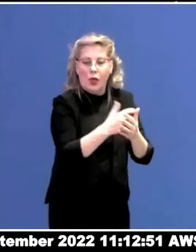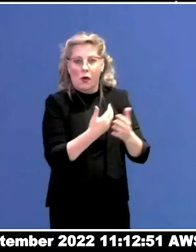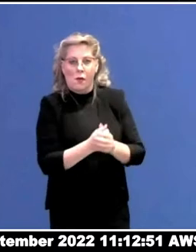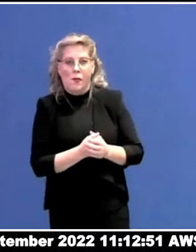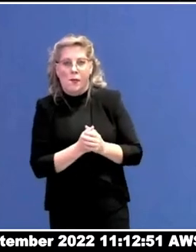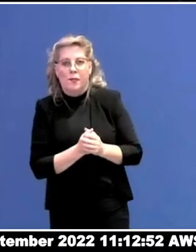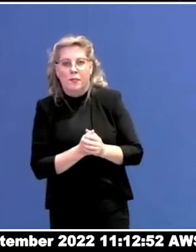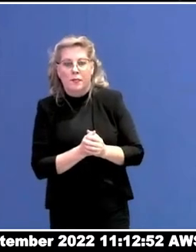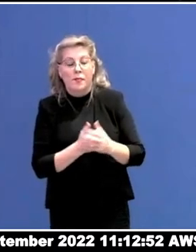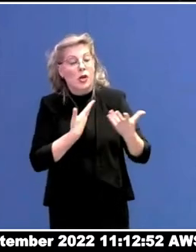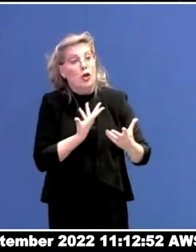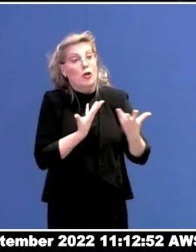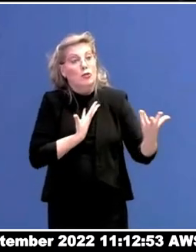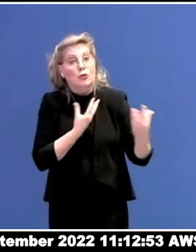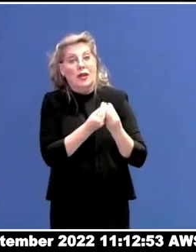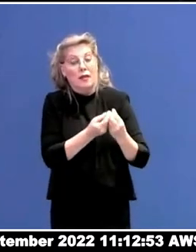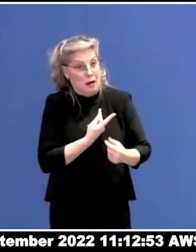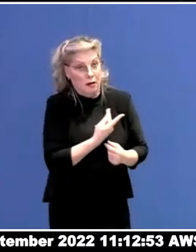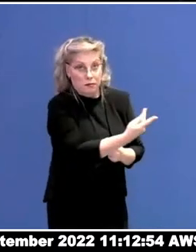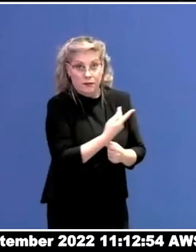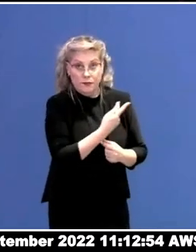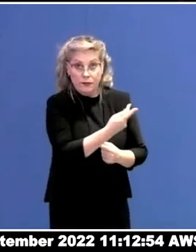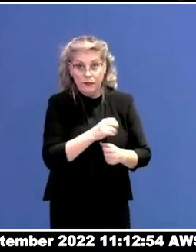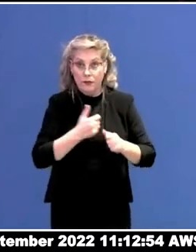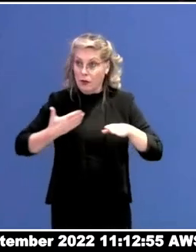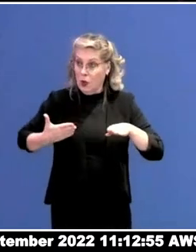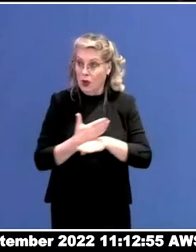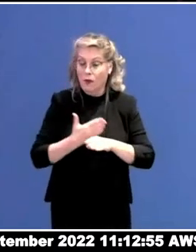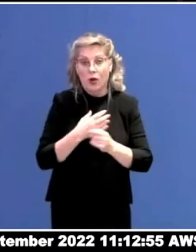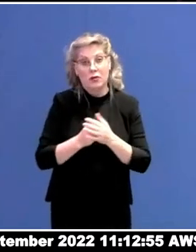So, together, in the last three years, we've worked with 21,000 people right across the